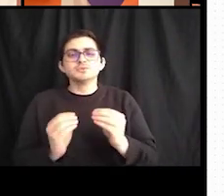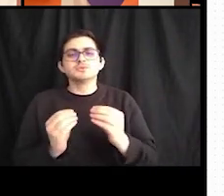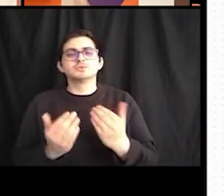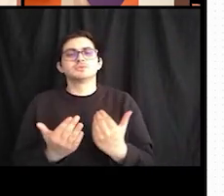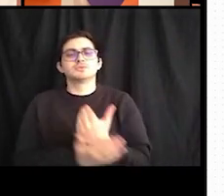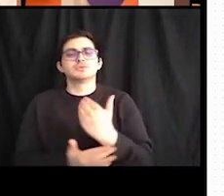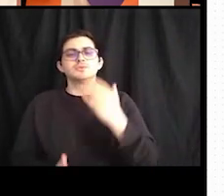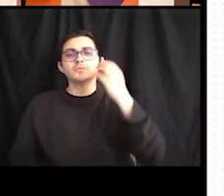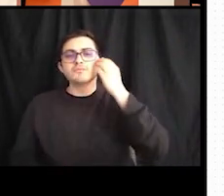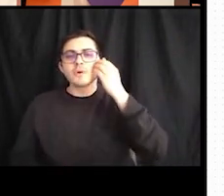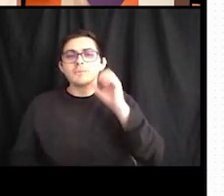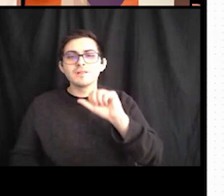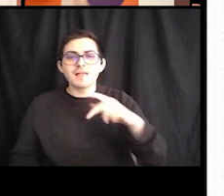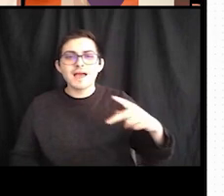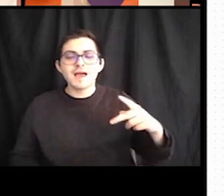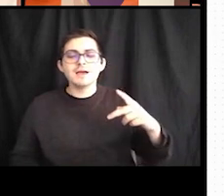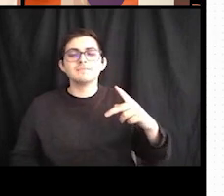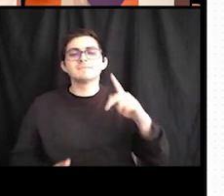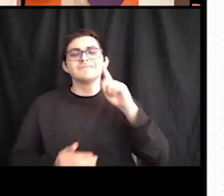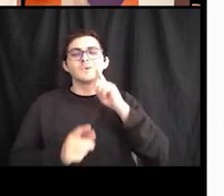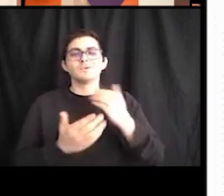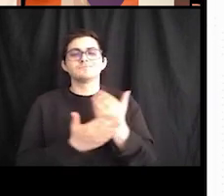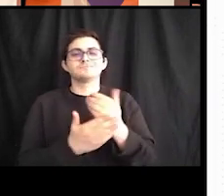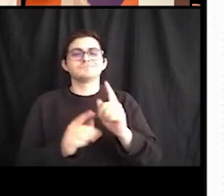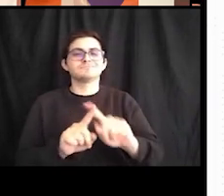for all sorts of collaboration and design iteration use cases.